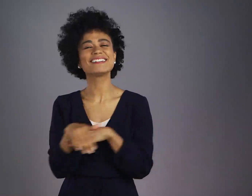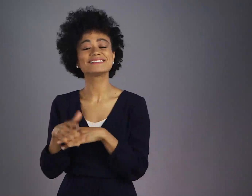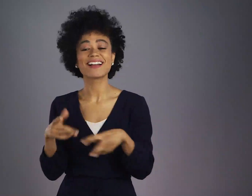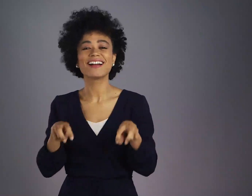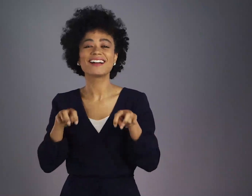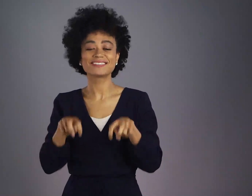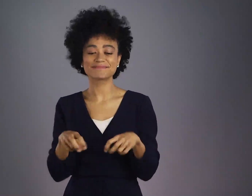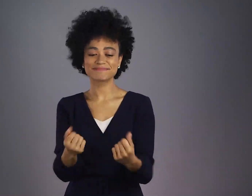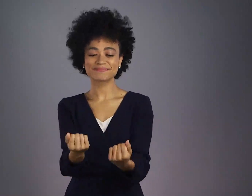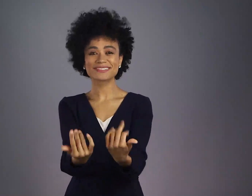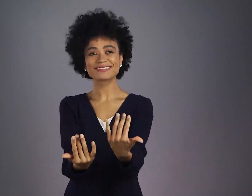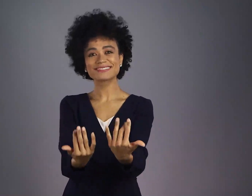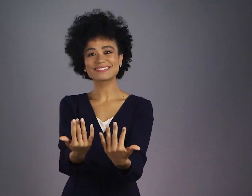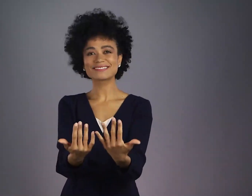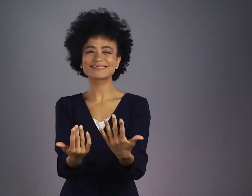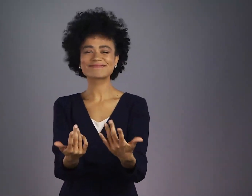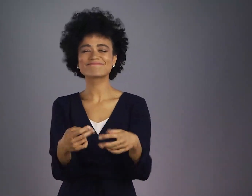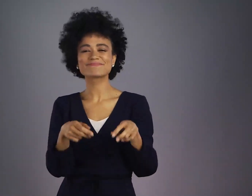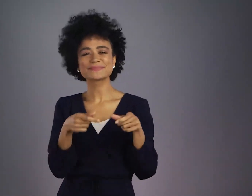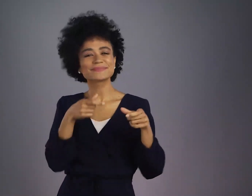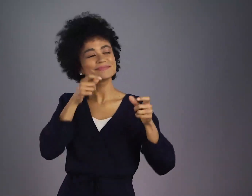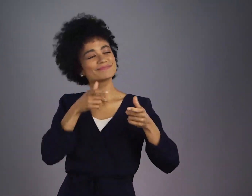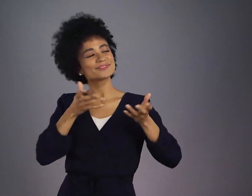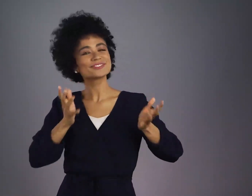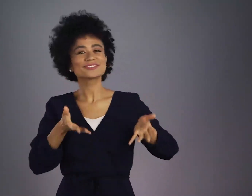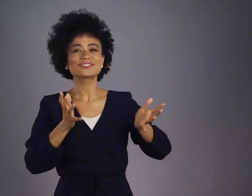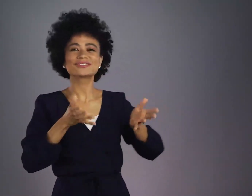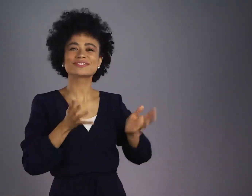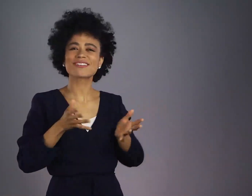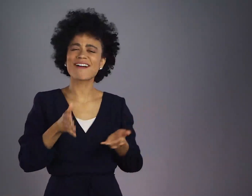You have passed happy evenings together chatting and drinking before your fire.